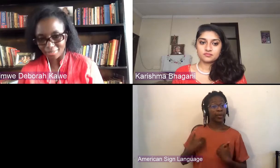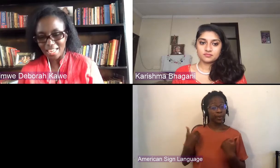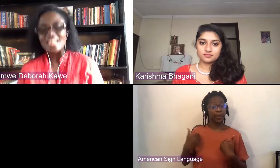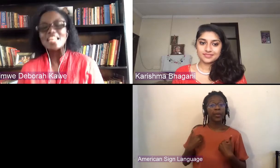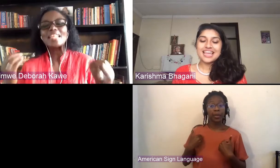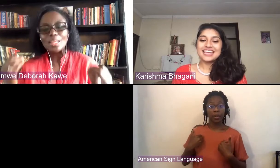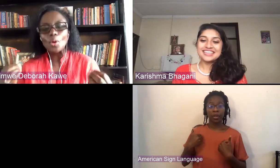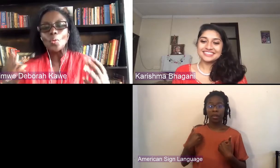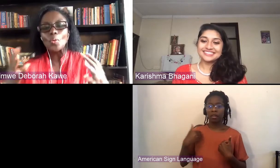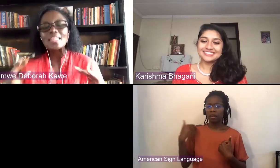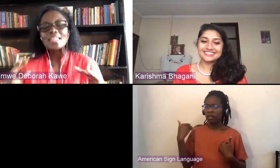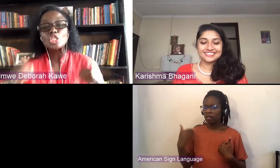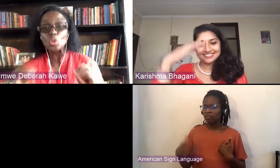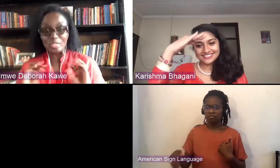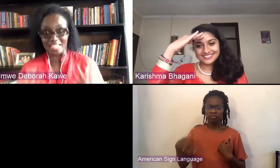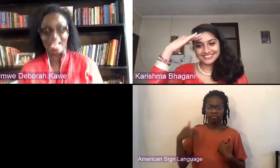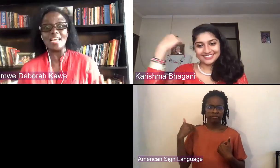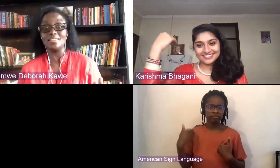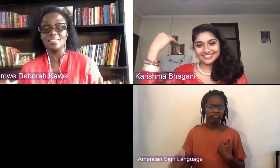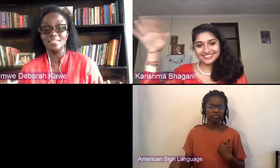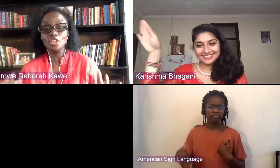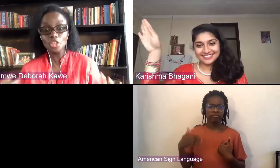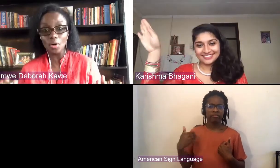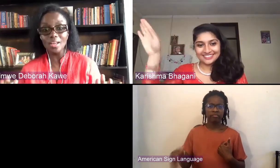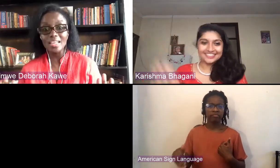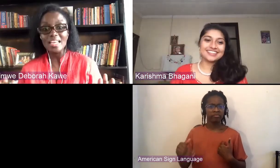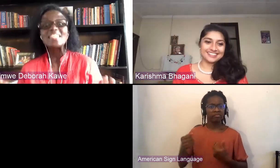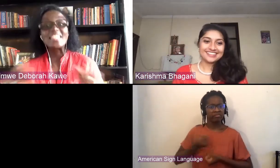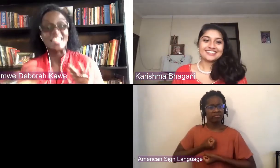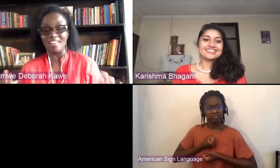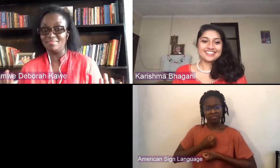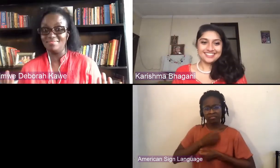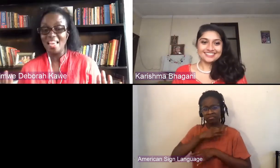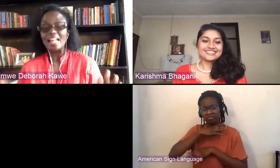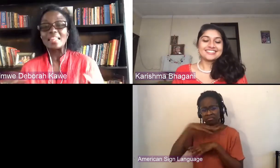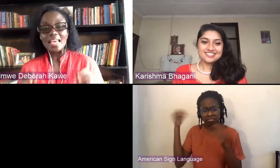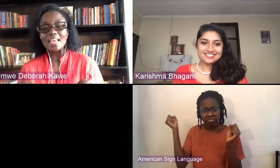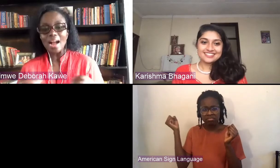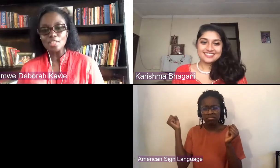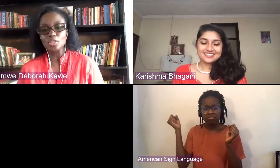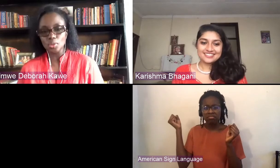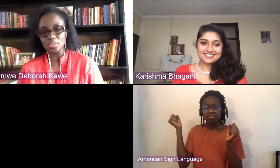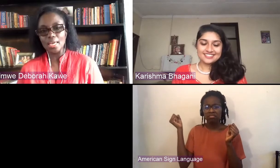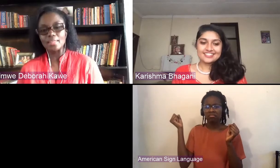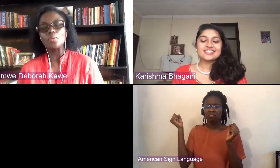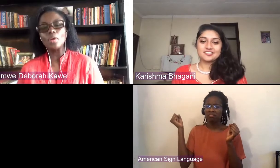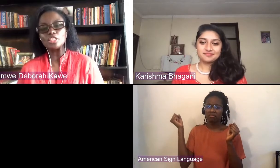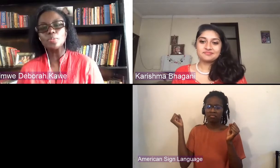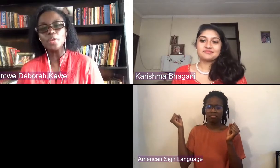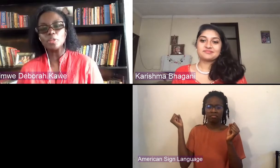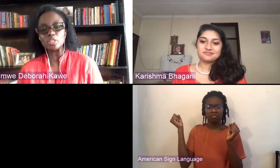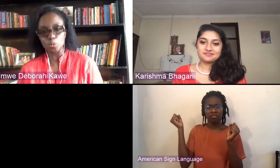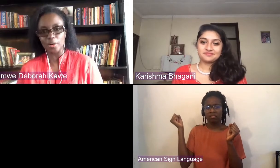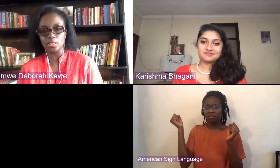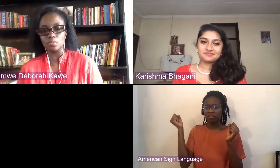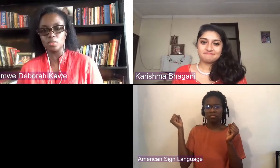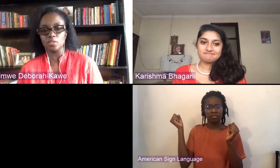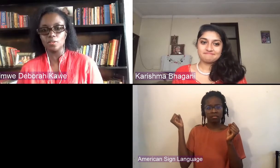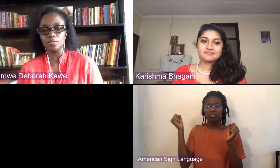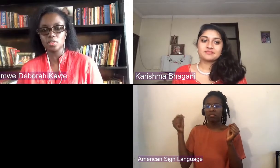Like they are so tired, you know, yeah, they are so tired. They want to be able to express themselves.